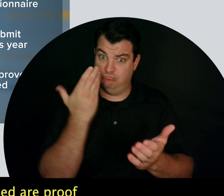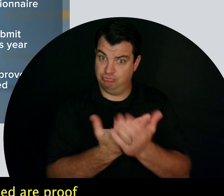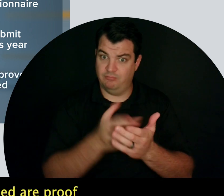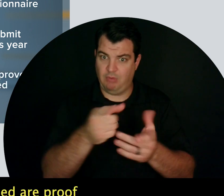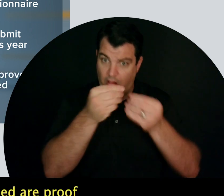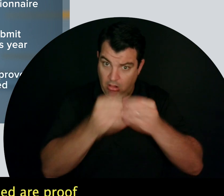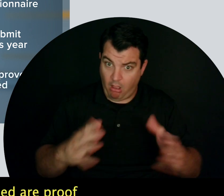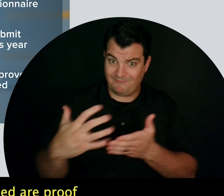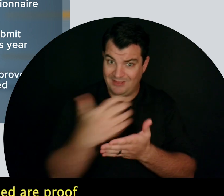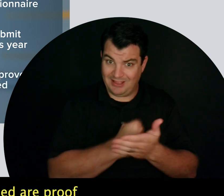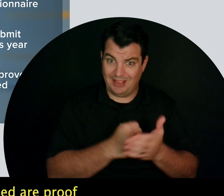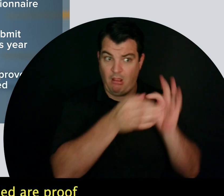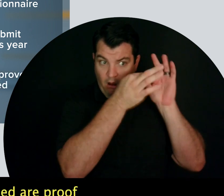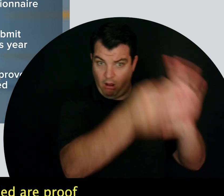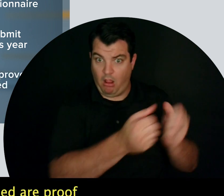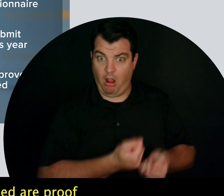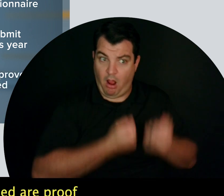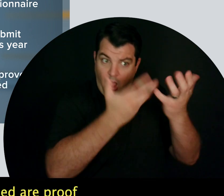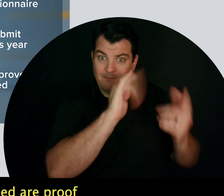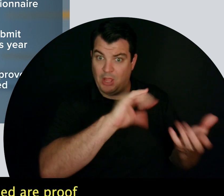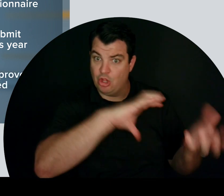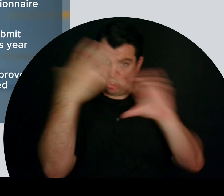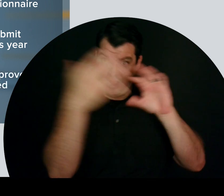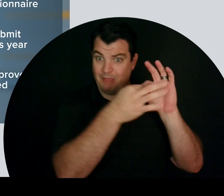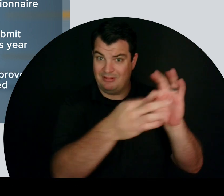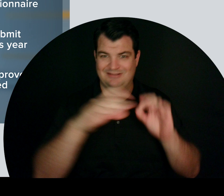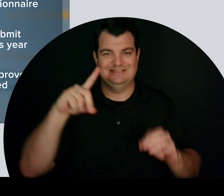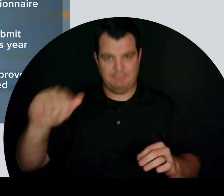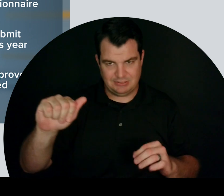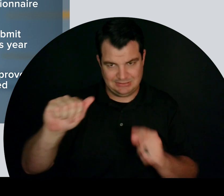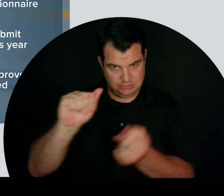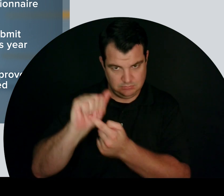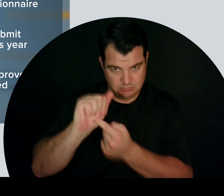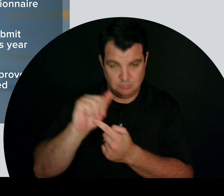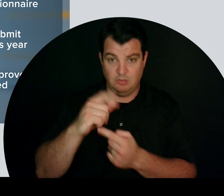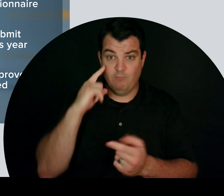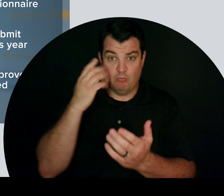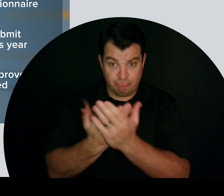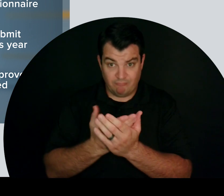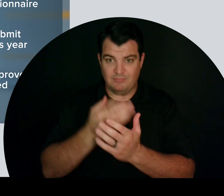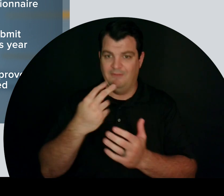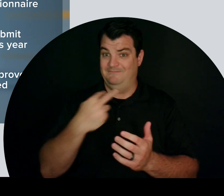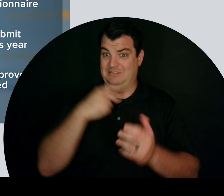Other documents needed are proof that the loss of income is caused by a crime related disability.